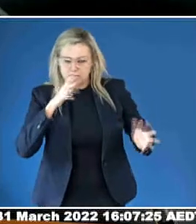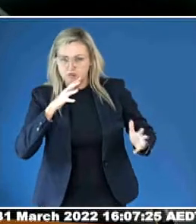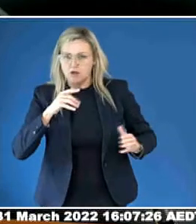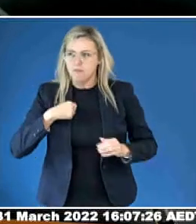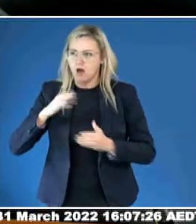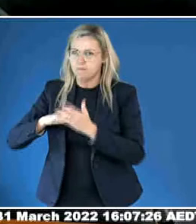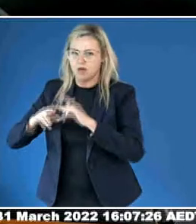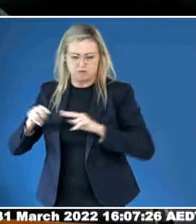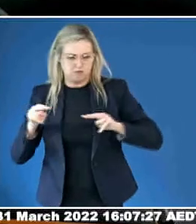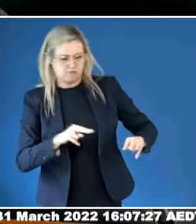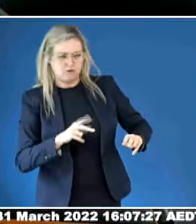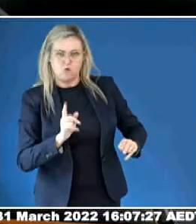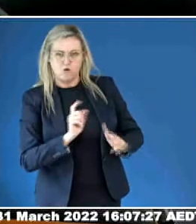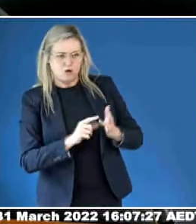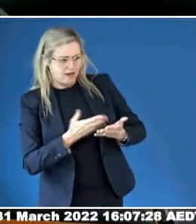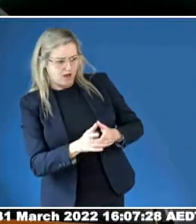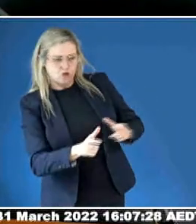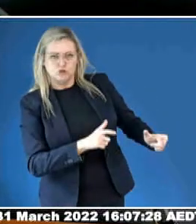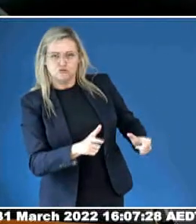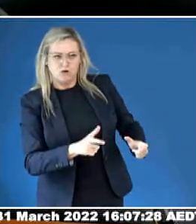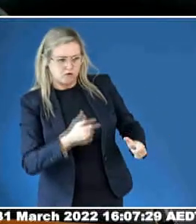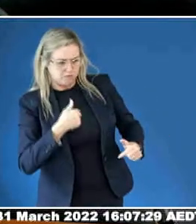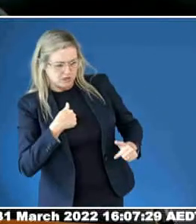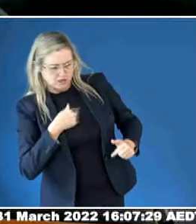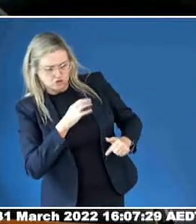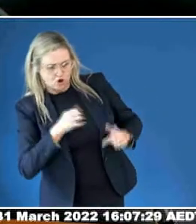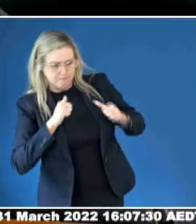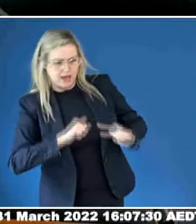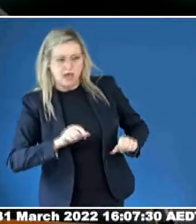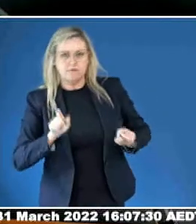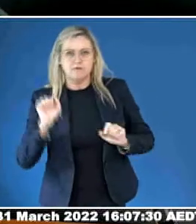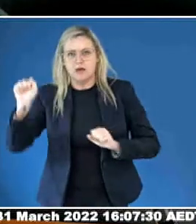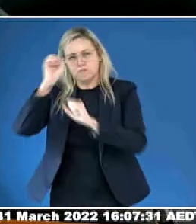I remember being punished for things that I didn't understand, being forced to wear